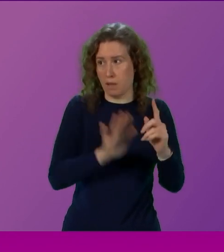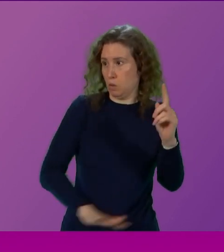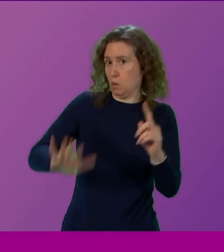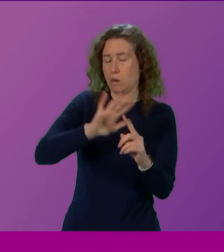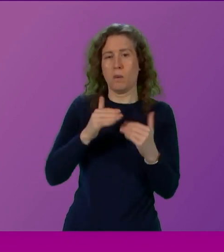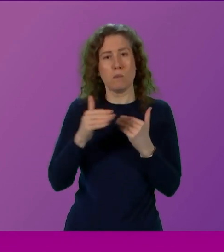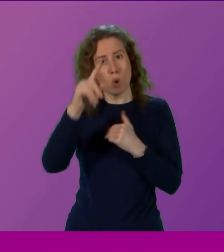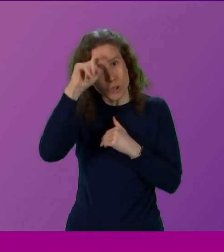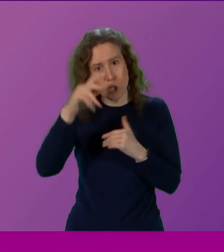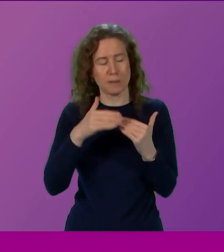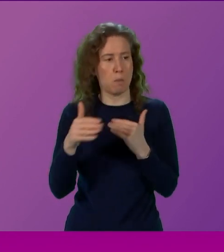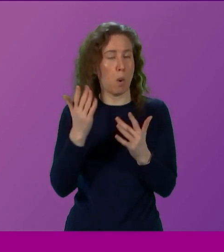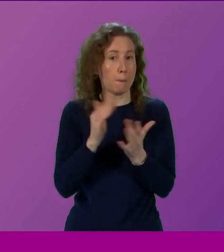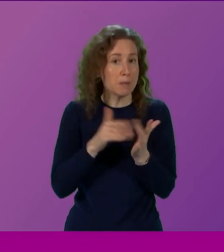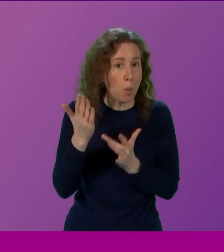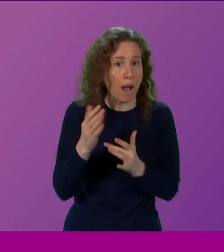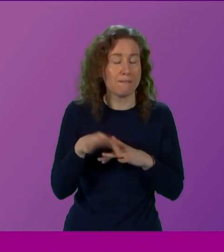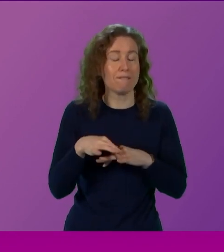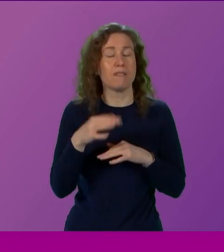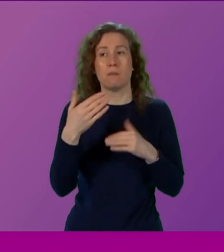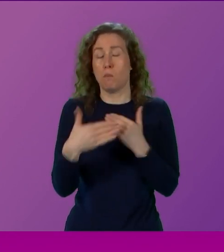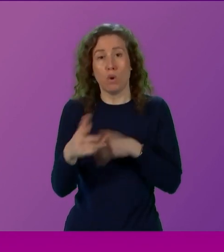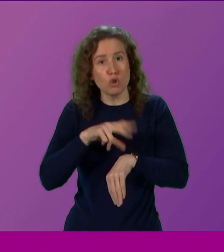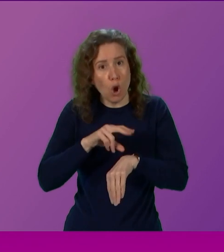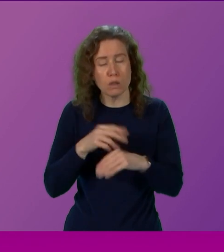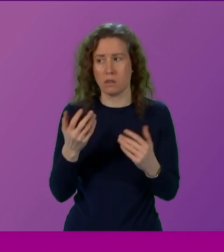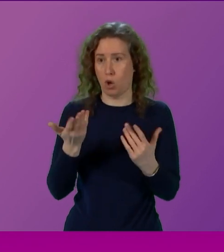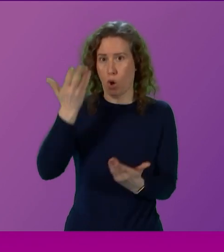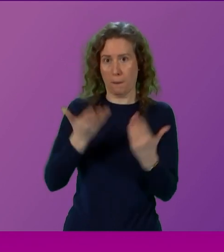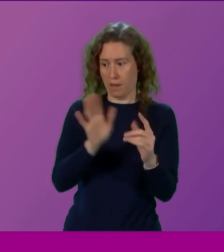midwives and doctors than in the health services of other parts of the United